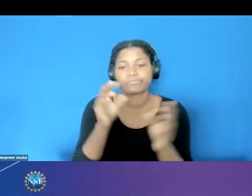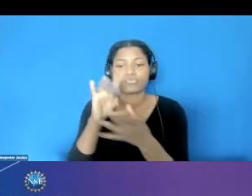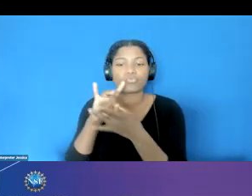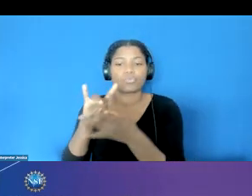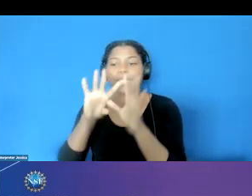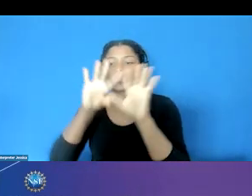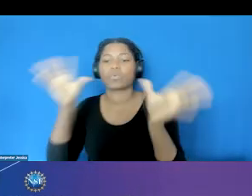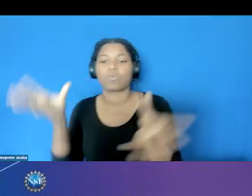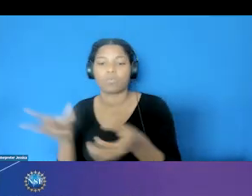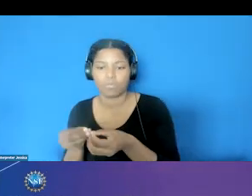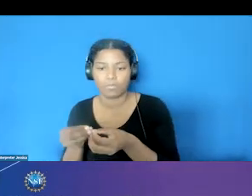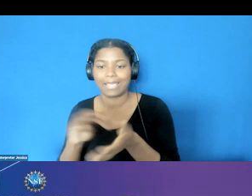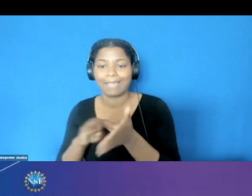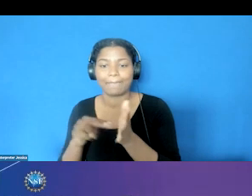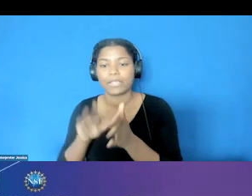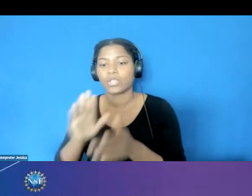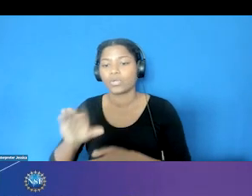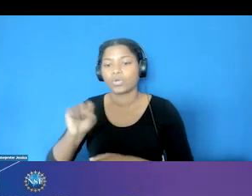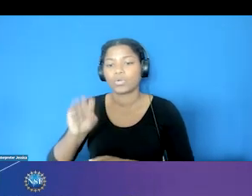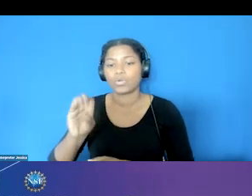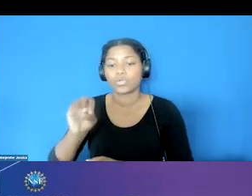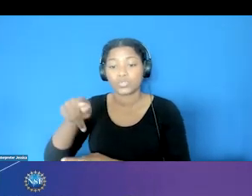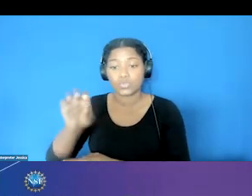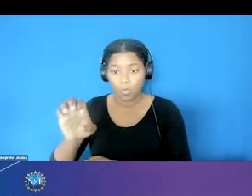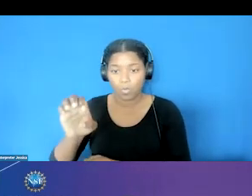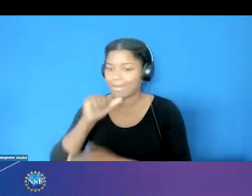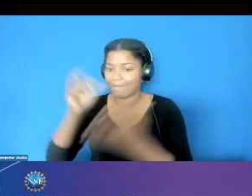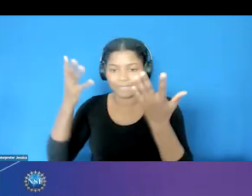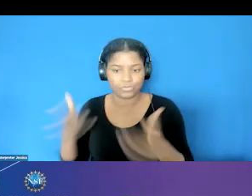You've not completed the scope of the award that you originally submitted as part